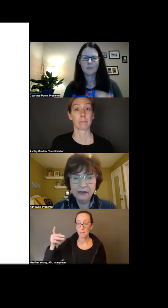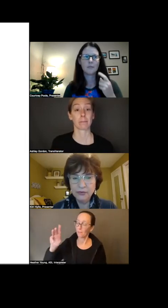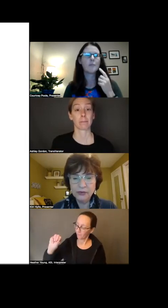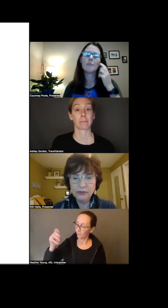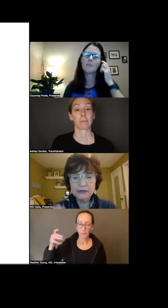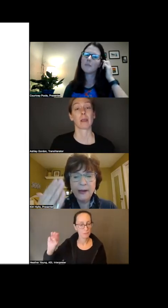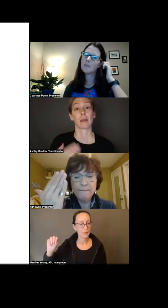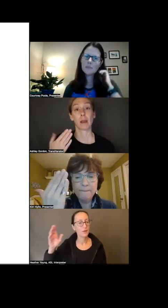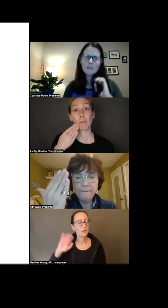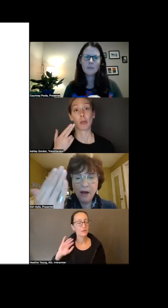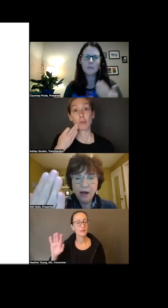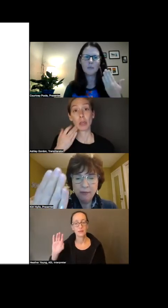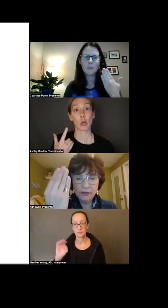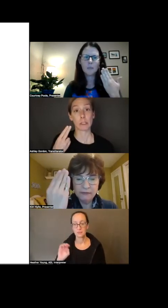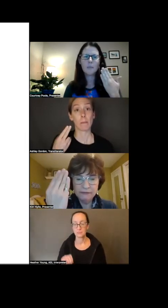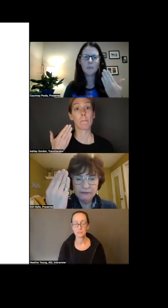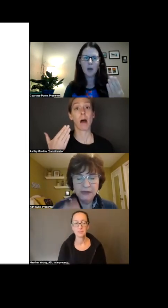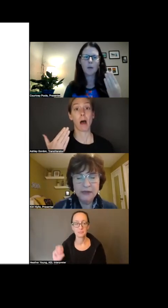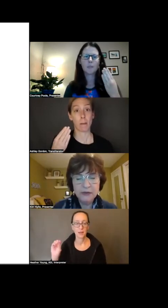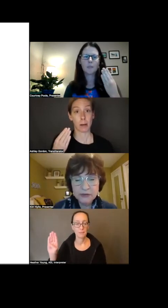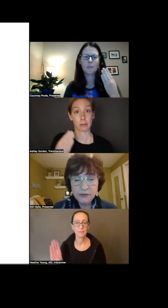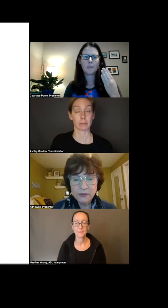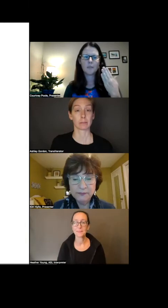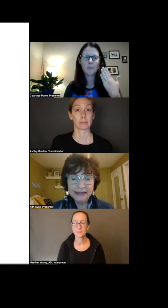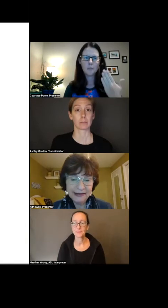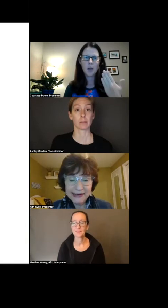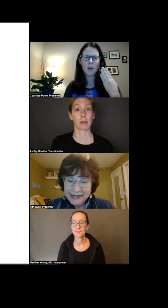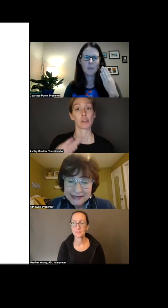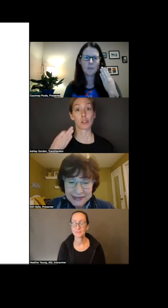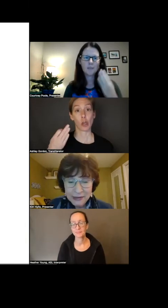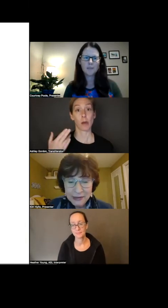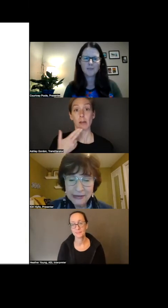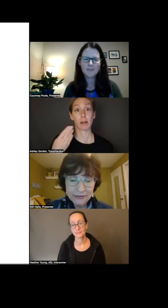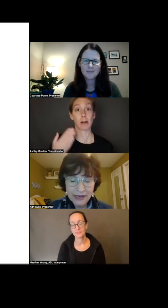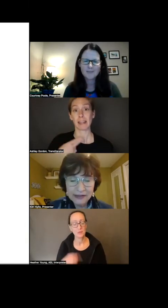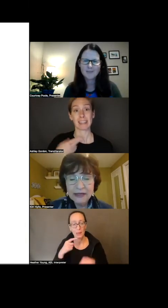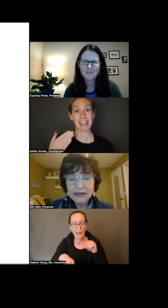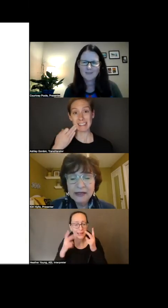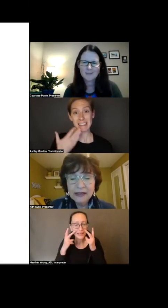and number three was mob. So, again, I can't see anybody raising their hands.